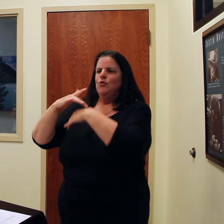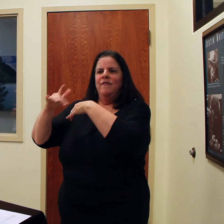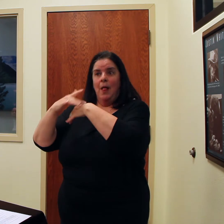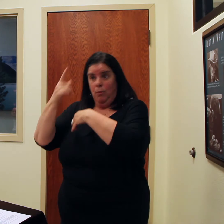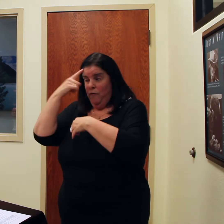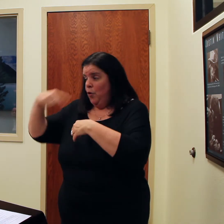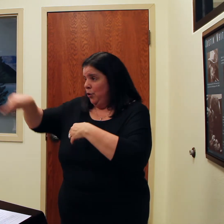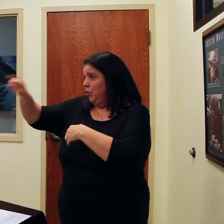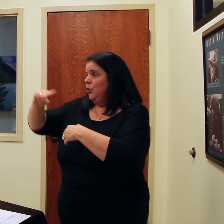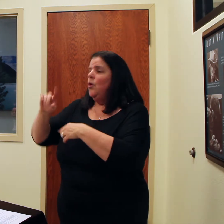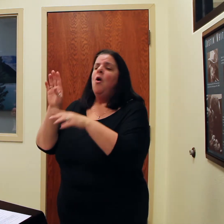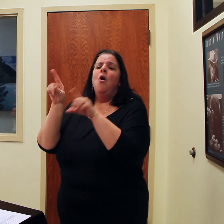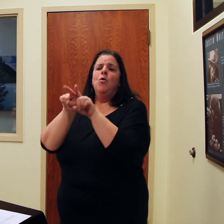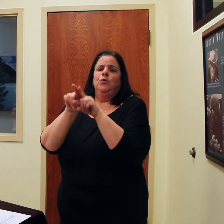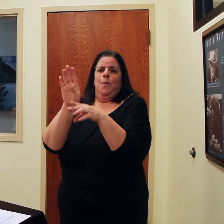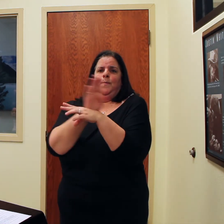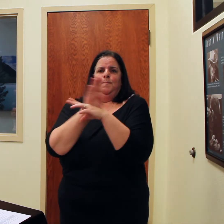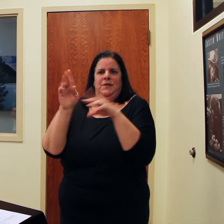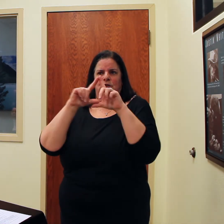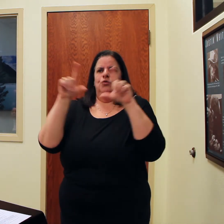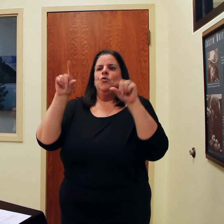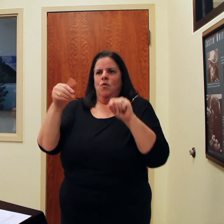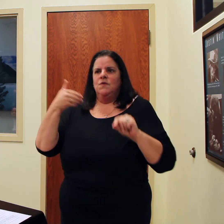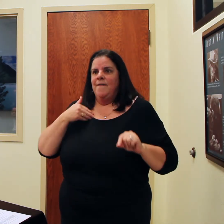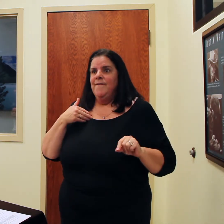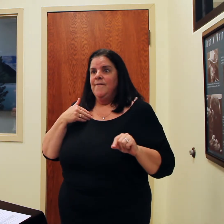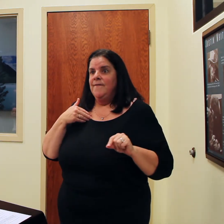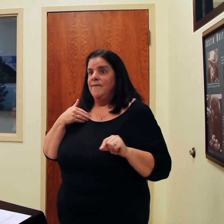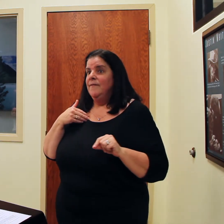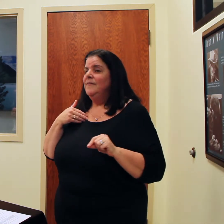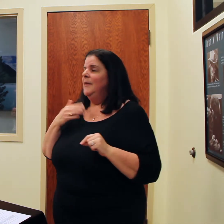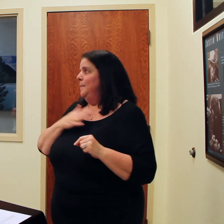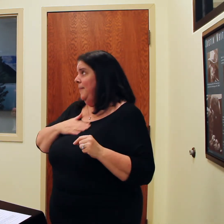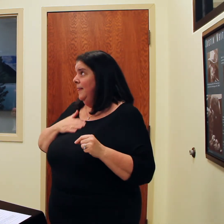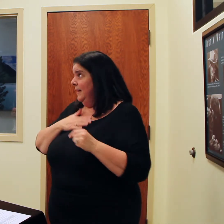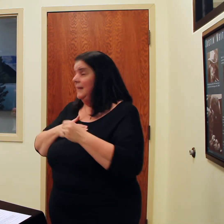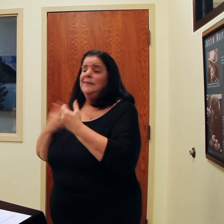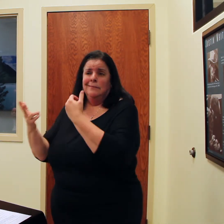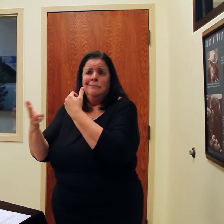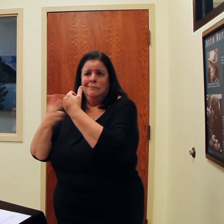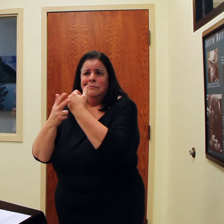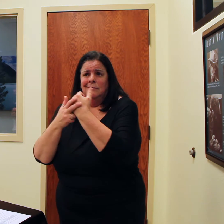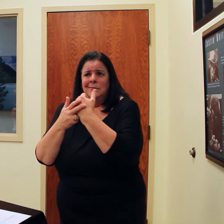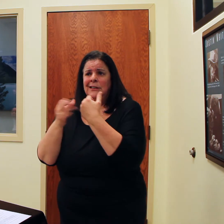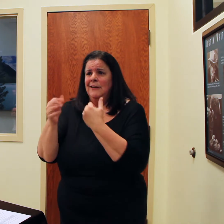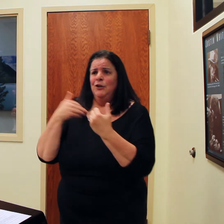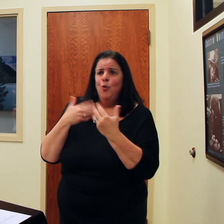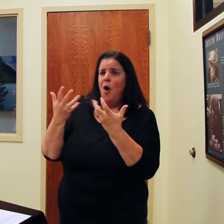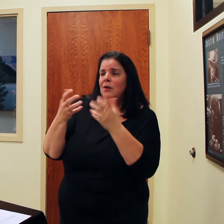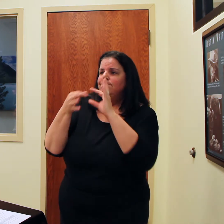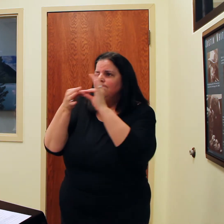Then I have business cards for anyone that may have affiliation with The Independence Center, or if they just want a business card they're here